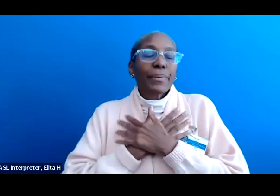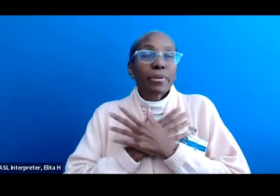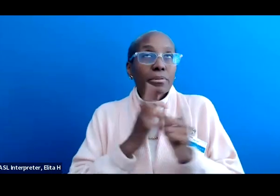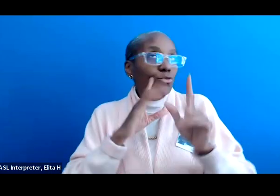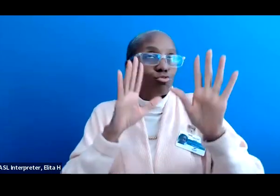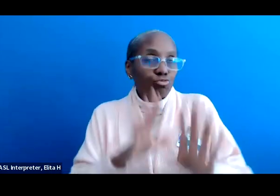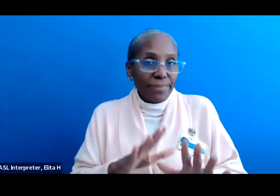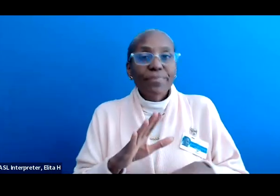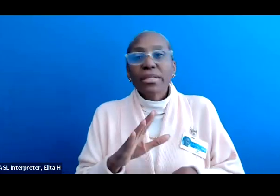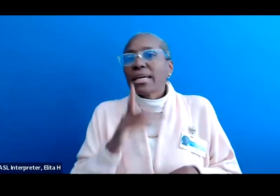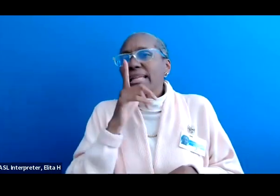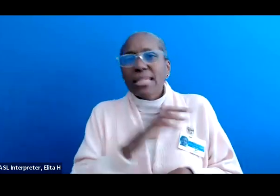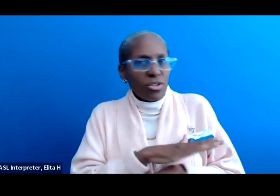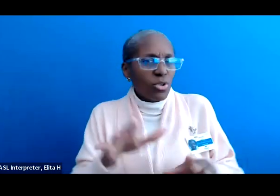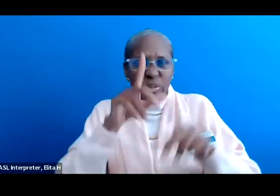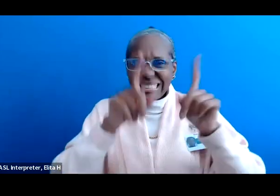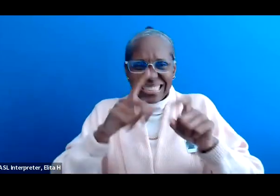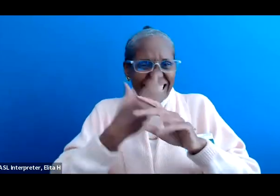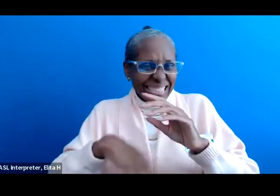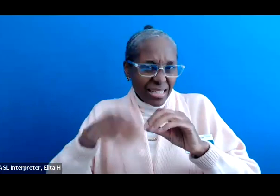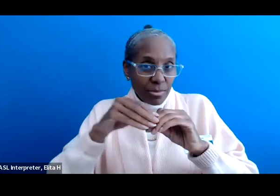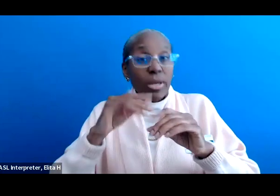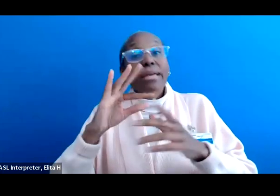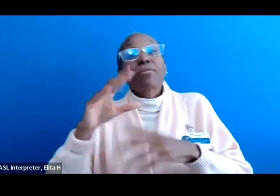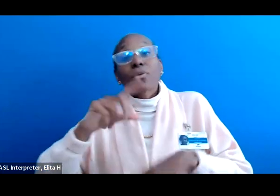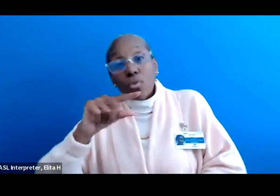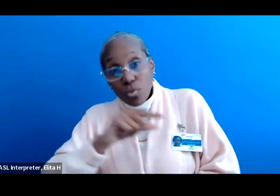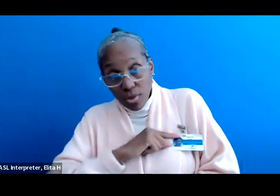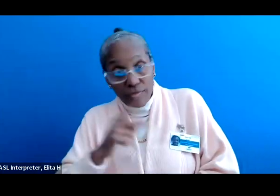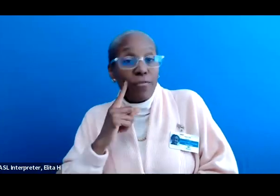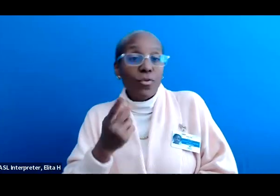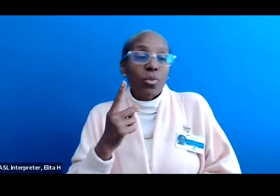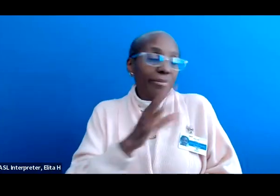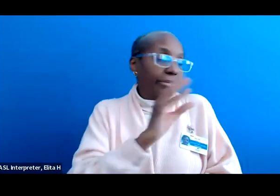They don't really do the testing anymore. If you're eligible to have one, they just put them right in.